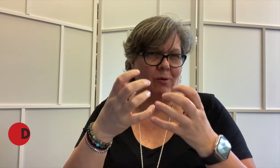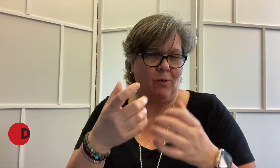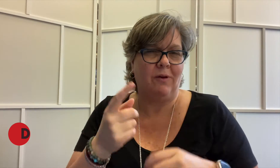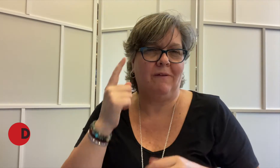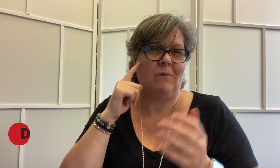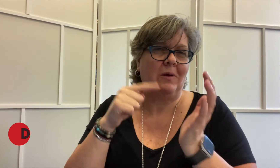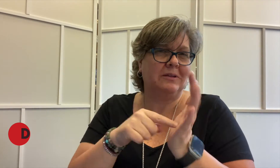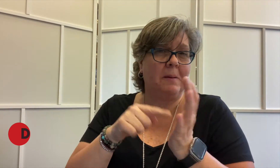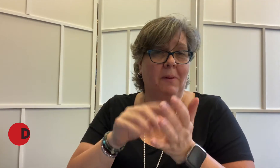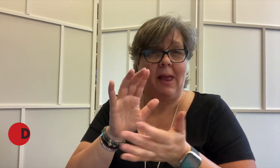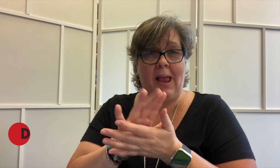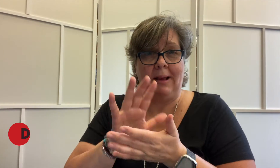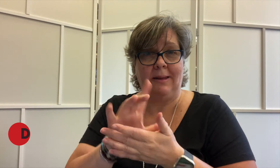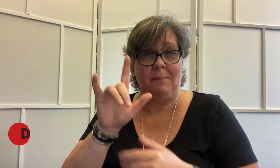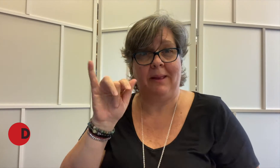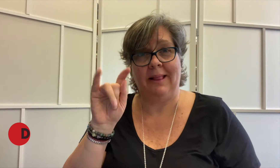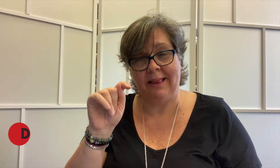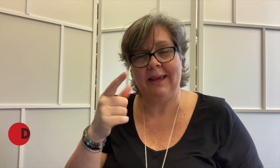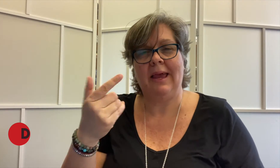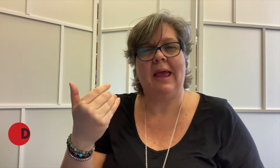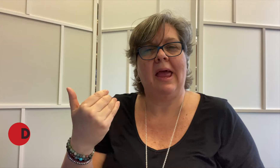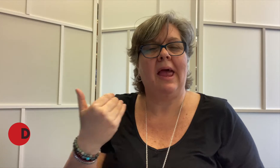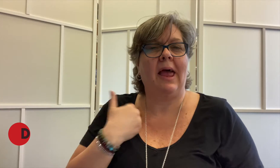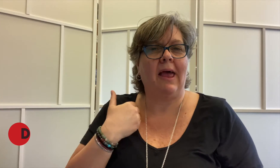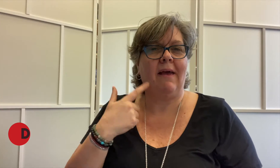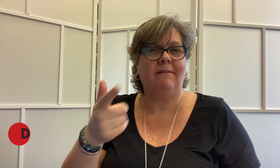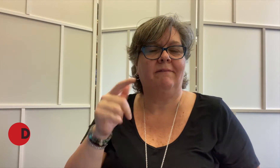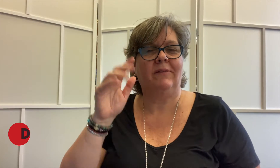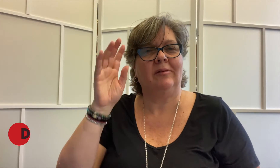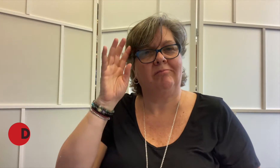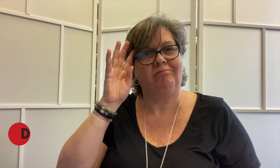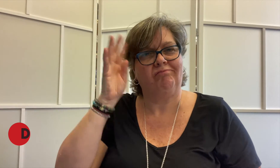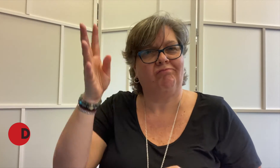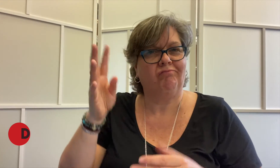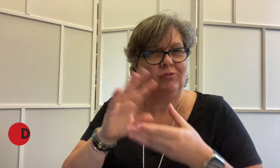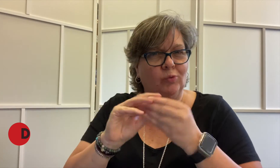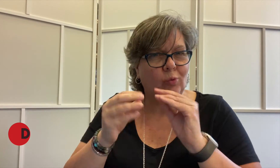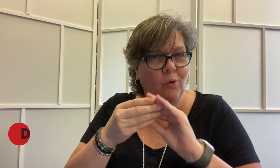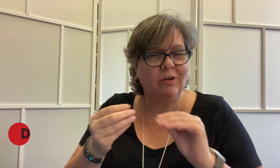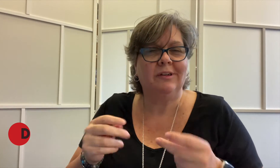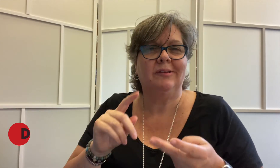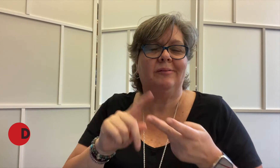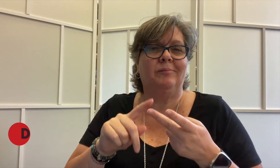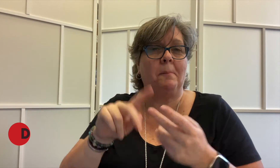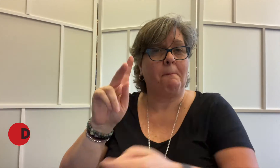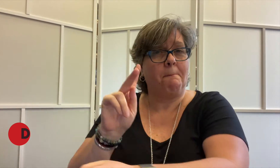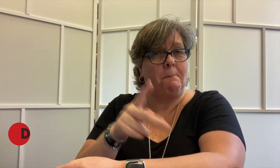within that category. For example Academic Lit has Fiction Stories,